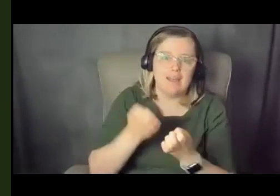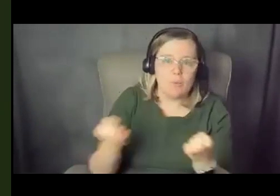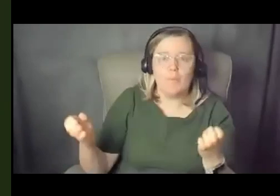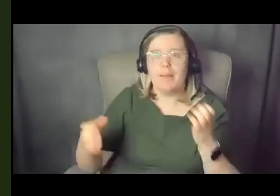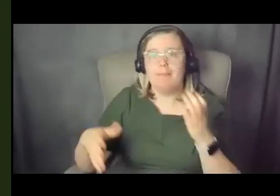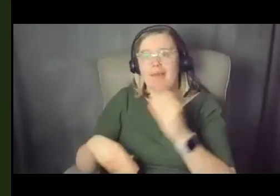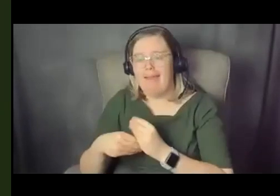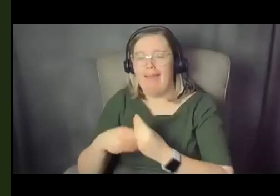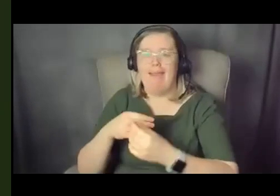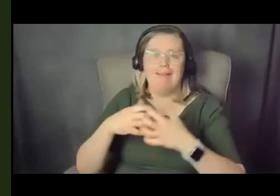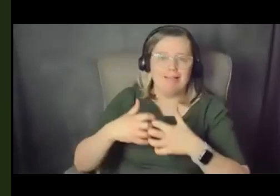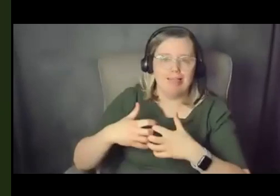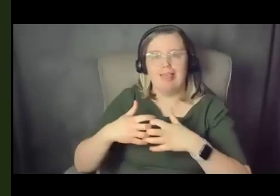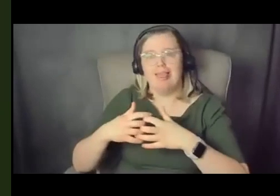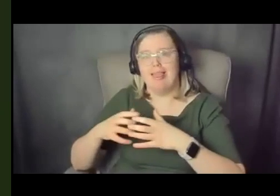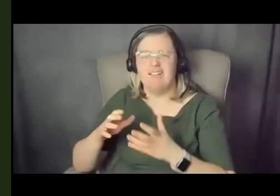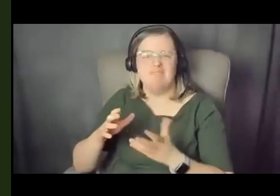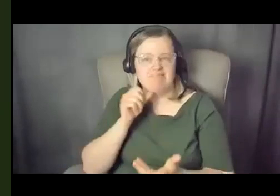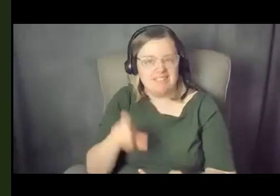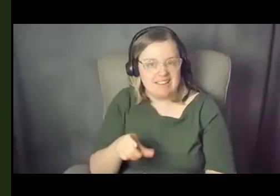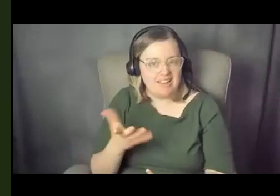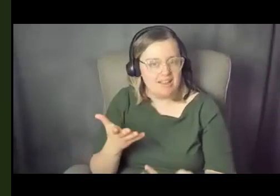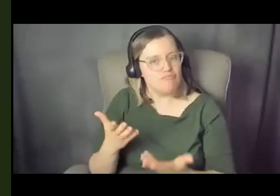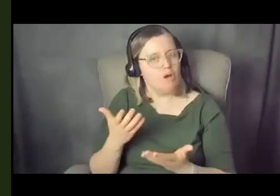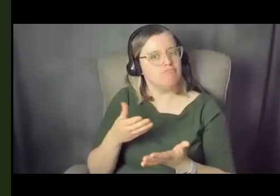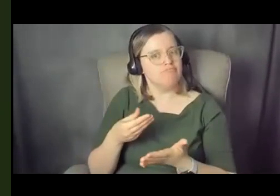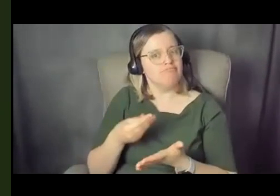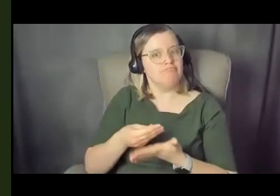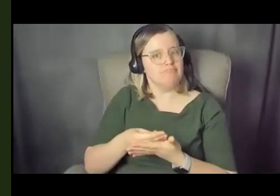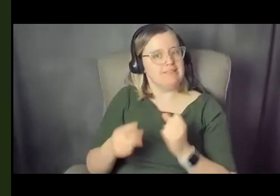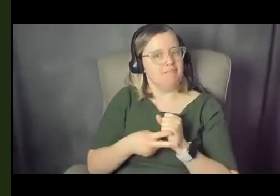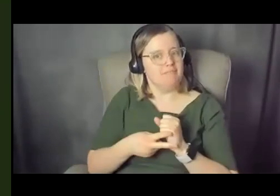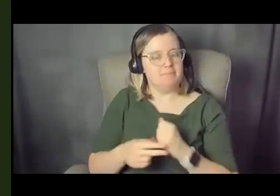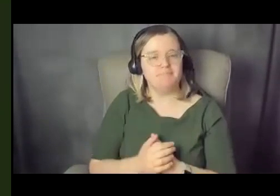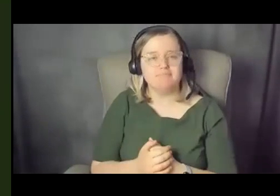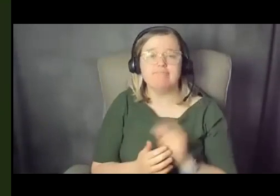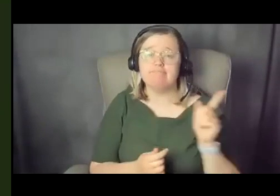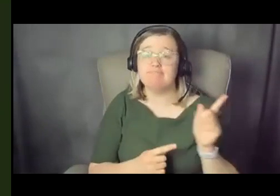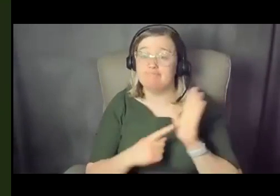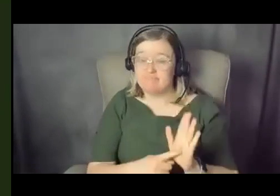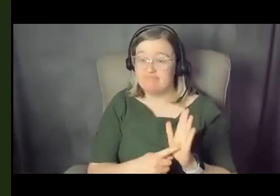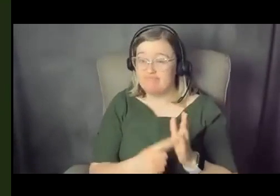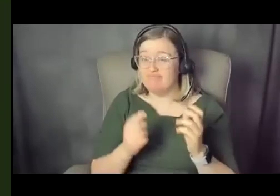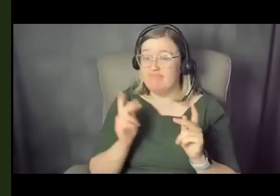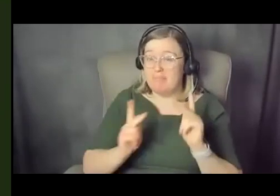This figure here shows the population growth in the Bellevue area. As you know, there's been a lot of development in the Bellevue